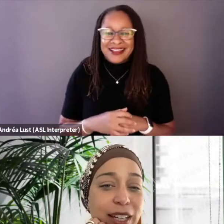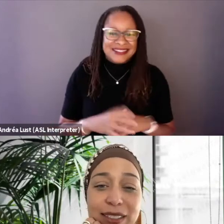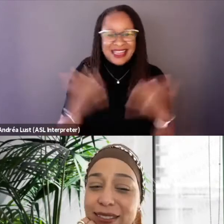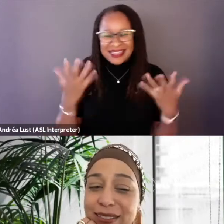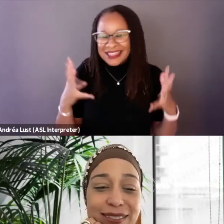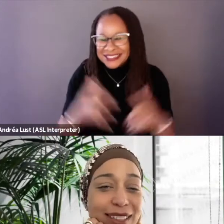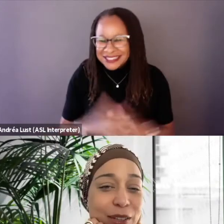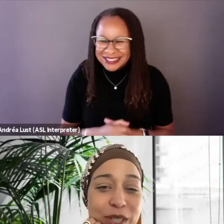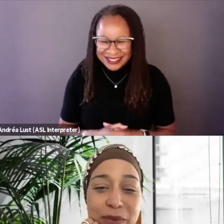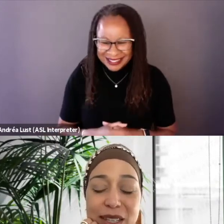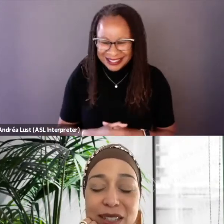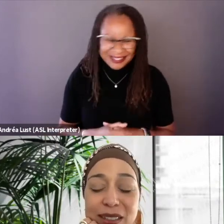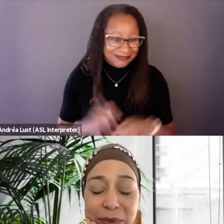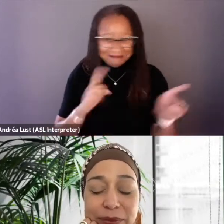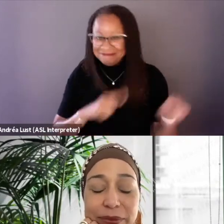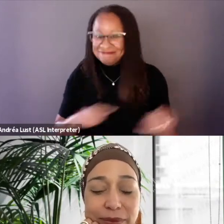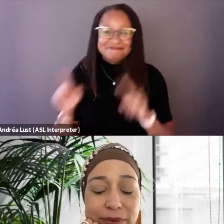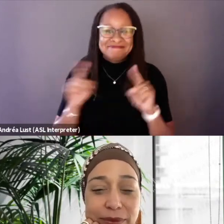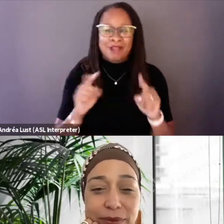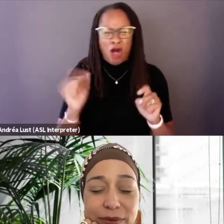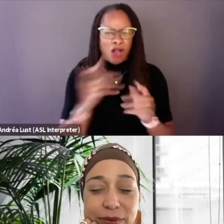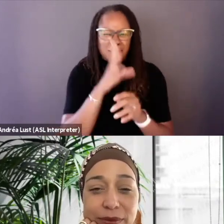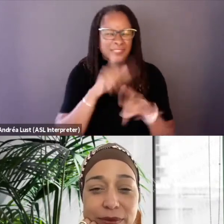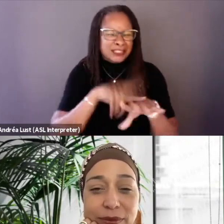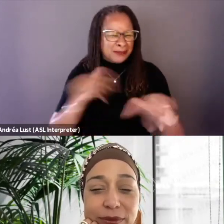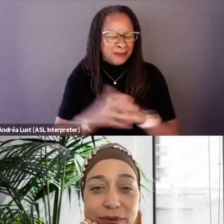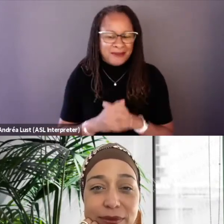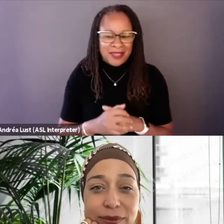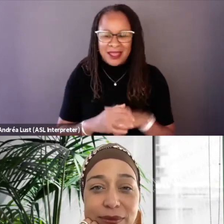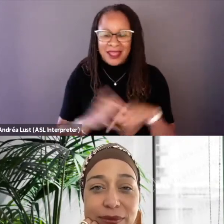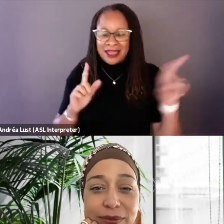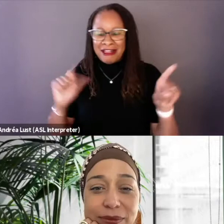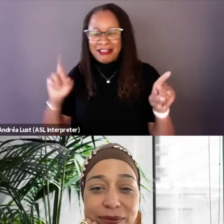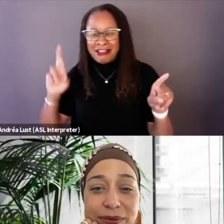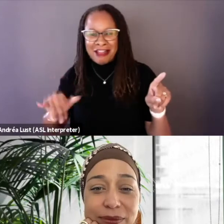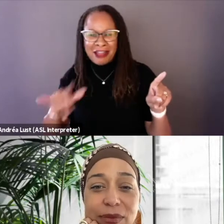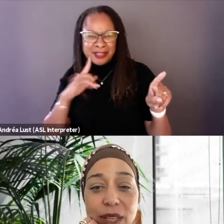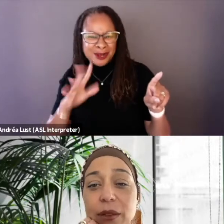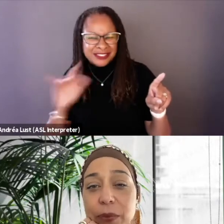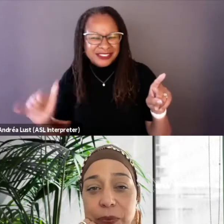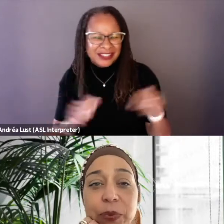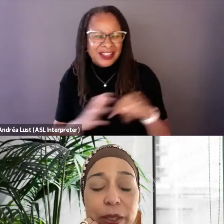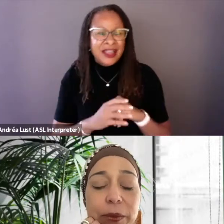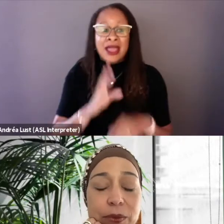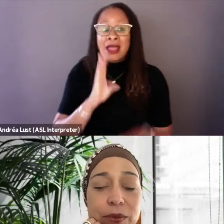But that scene where he- The 4th of July speech- Reenacts Frederick Douglass' speech